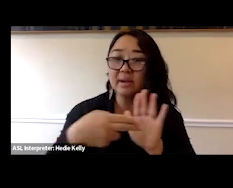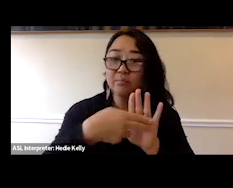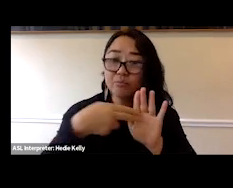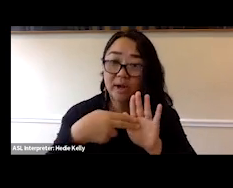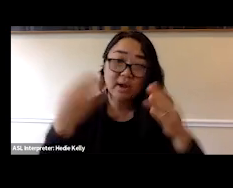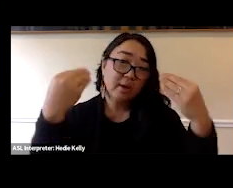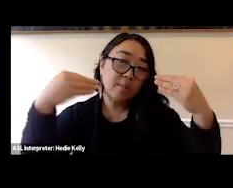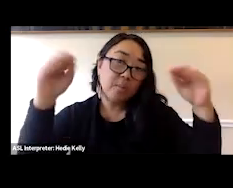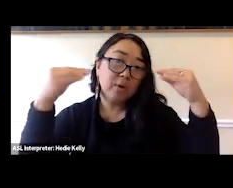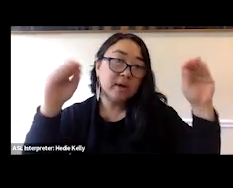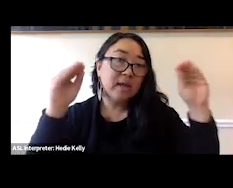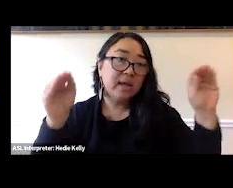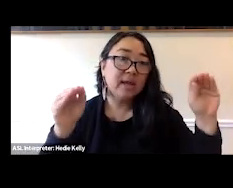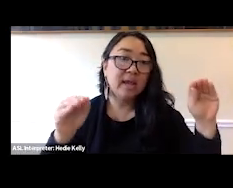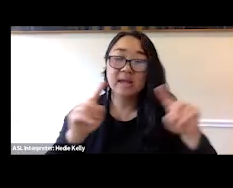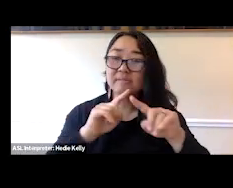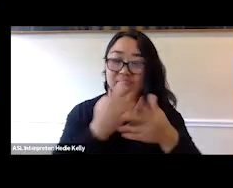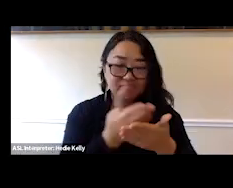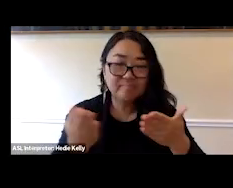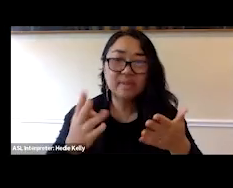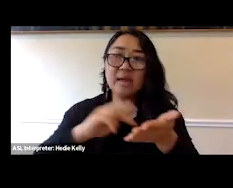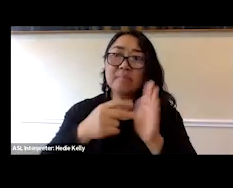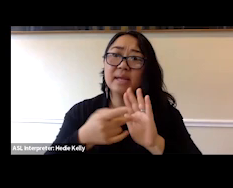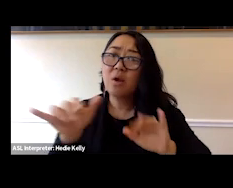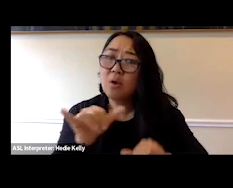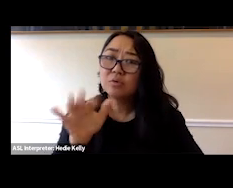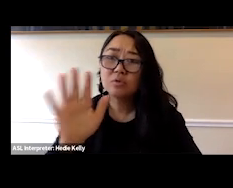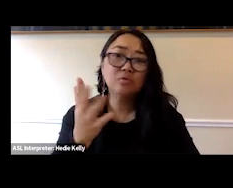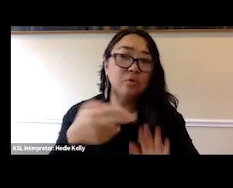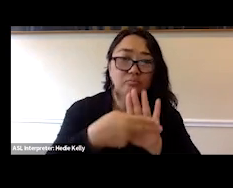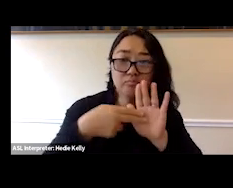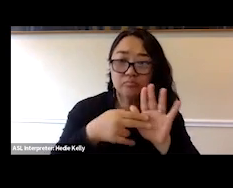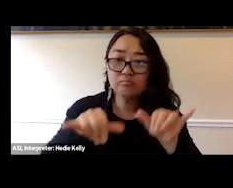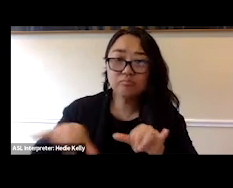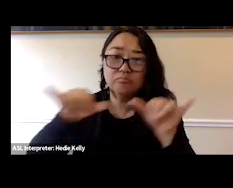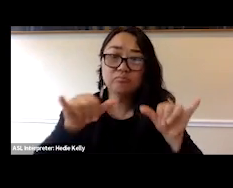That can also include just even your brand colors and how you use those brand colors together.